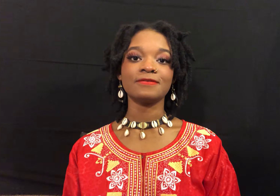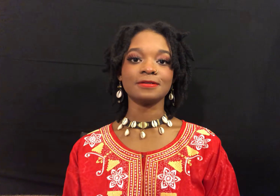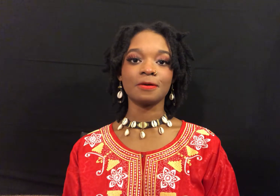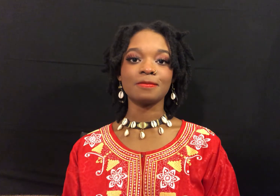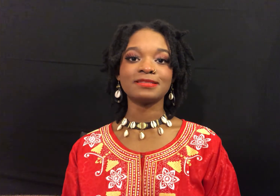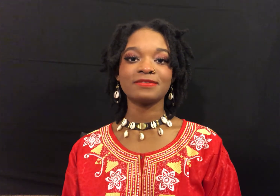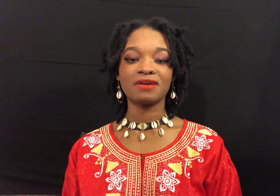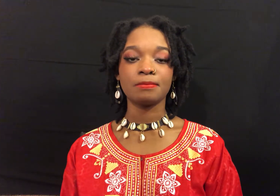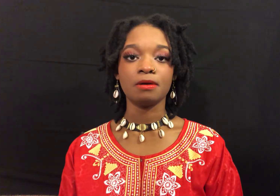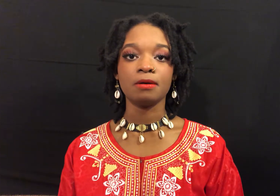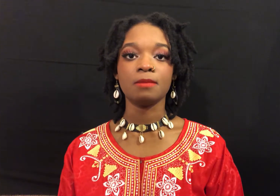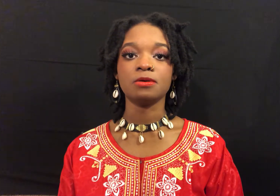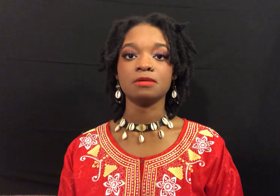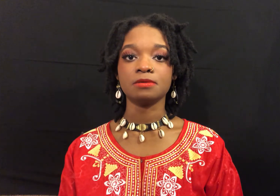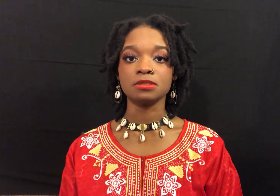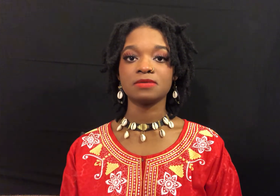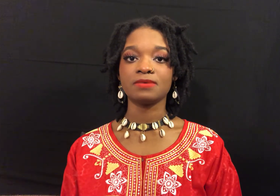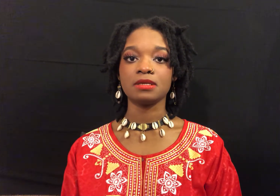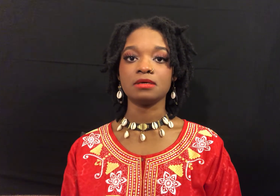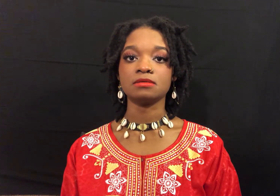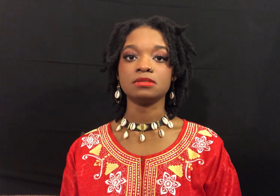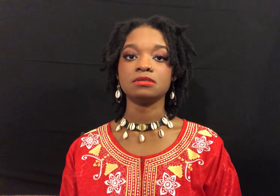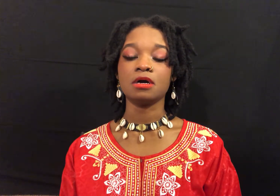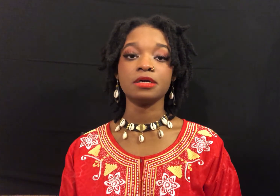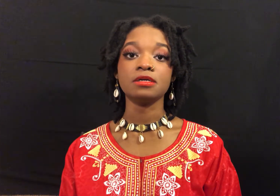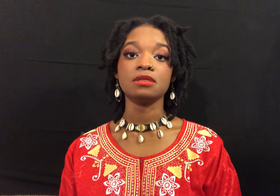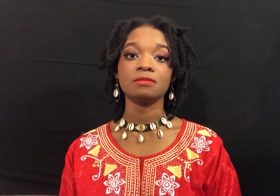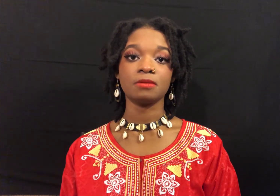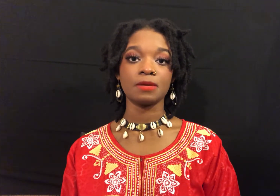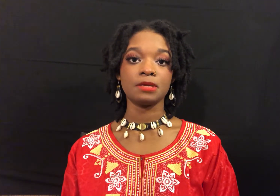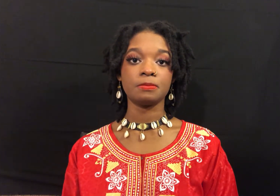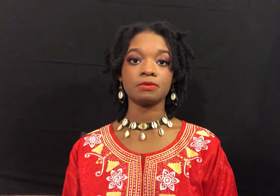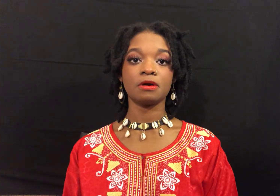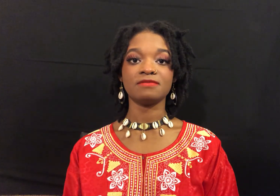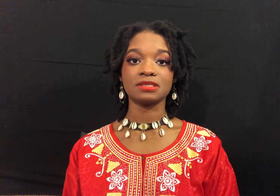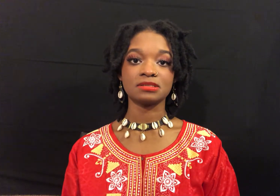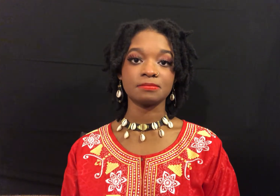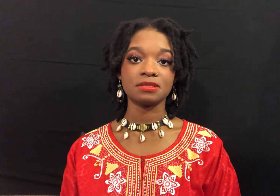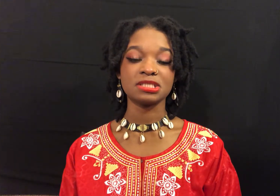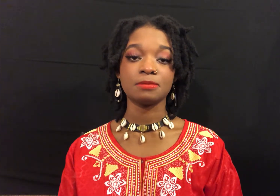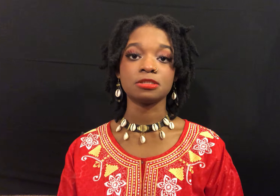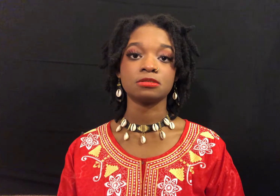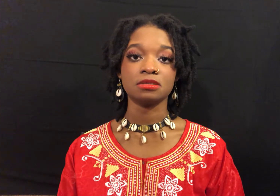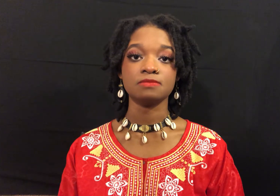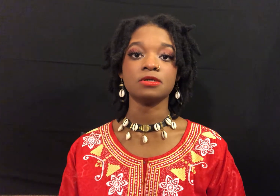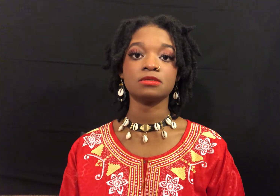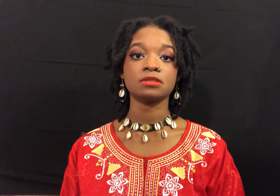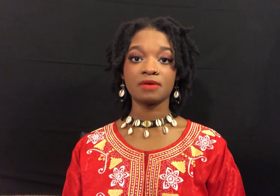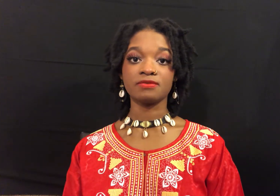For the whole month of February, I'm going to post a video to honor the black people who have done something special in the world.